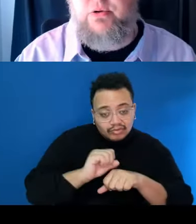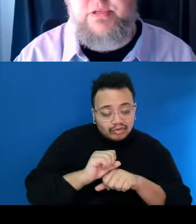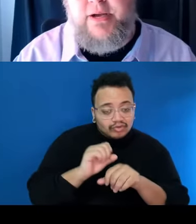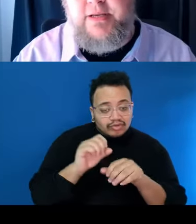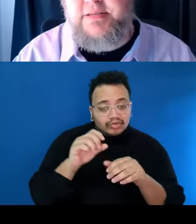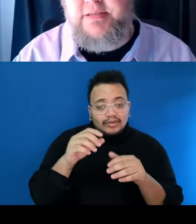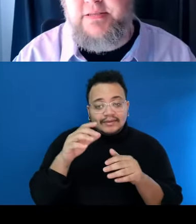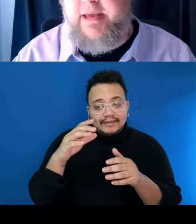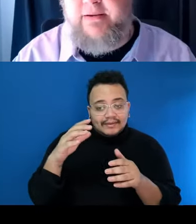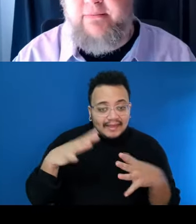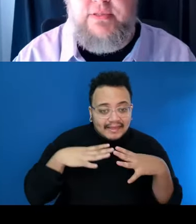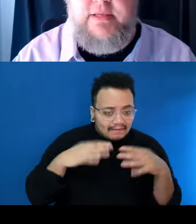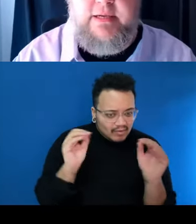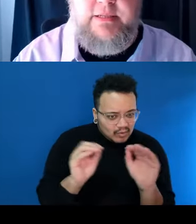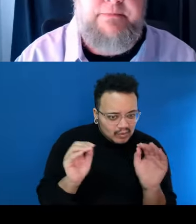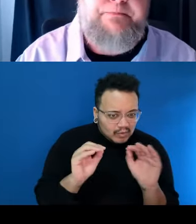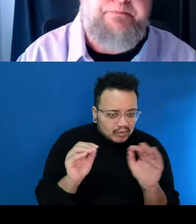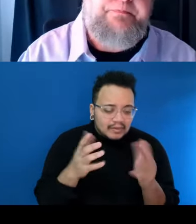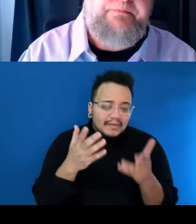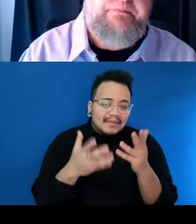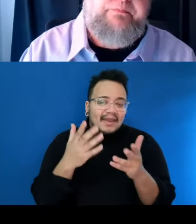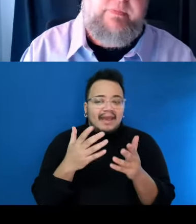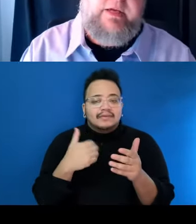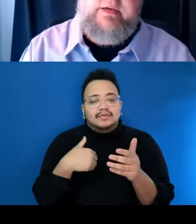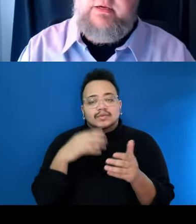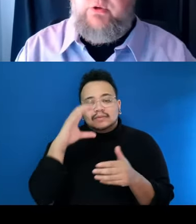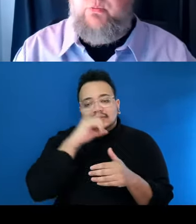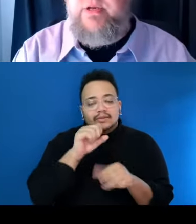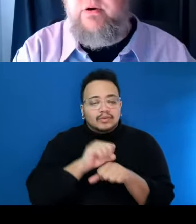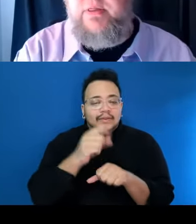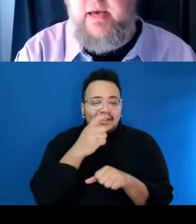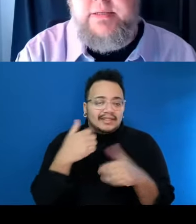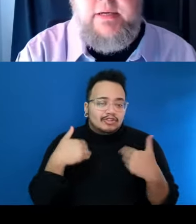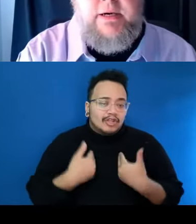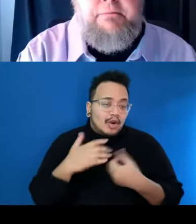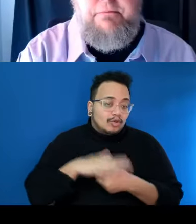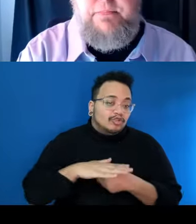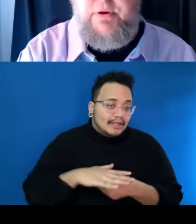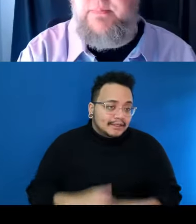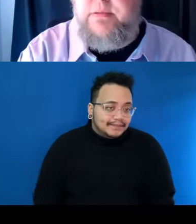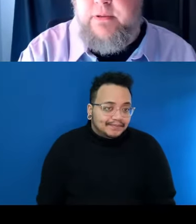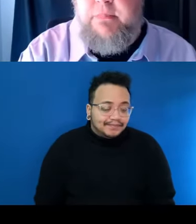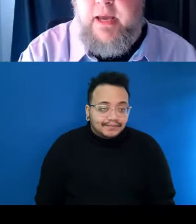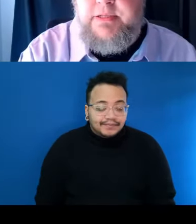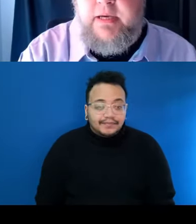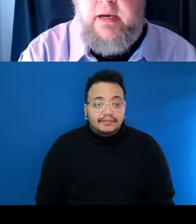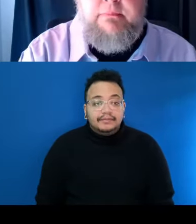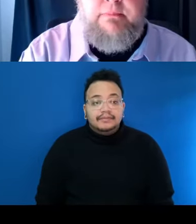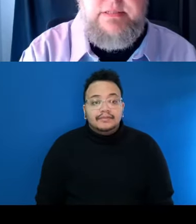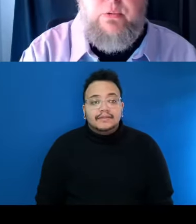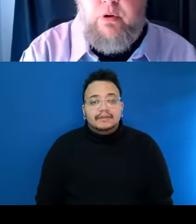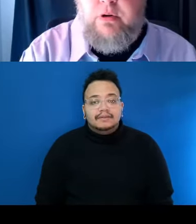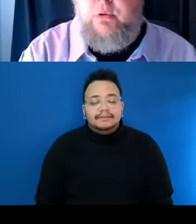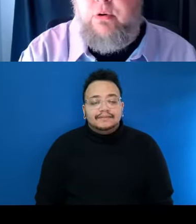or stressed or any of those things. We know that there can be some impact on missing work